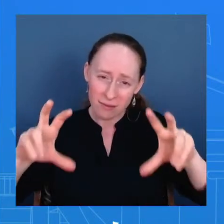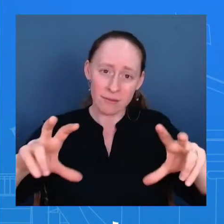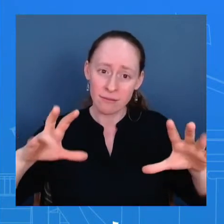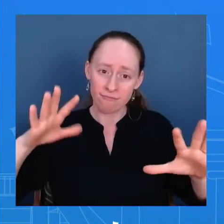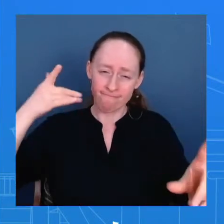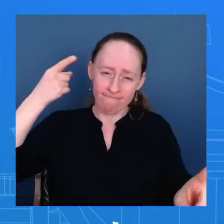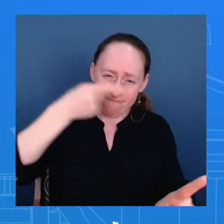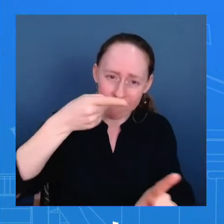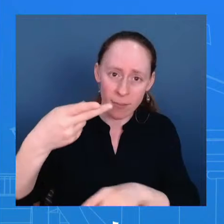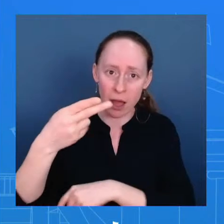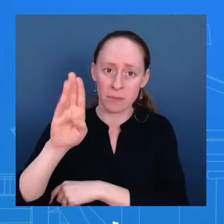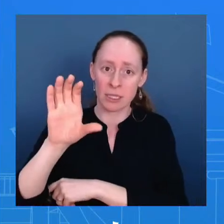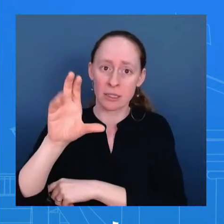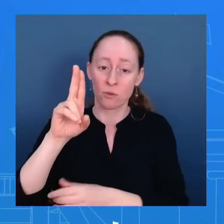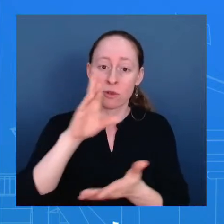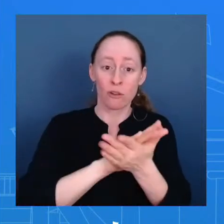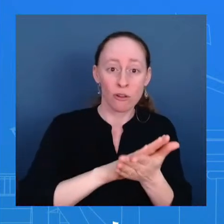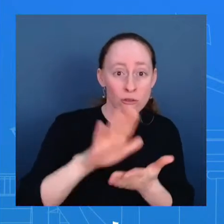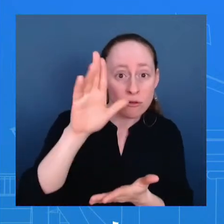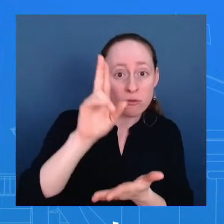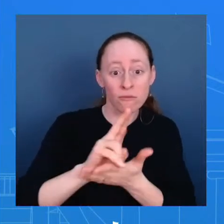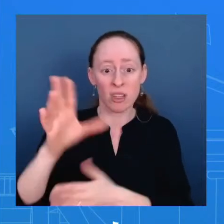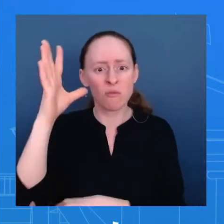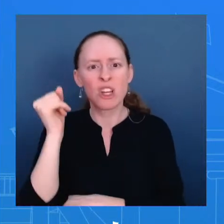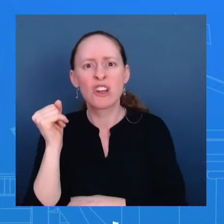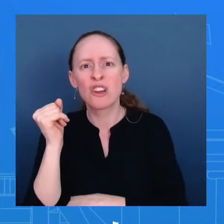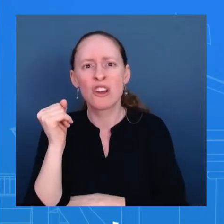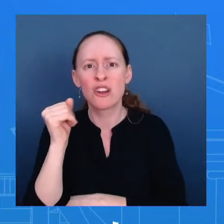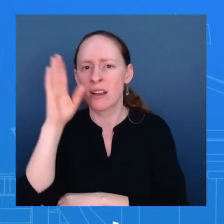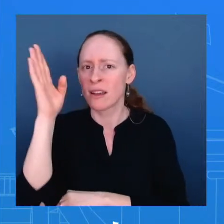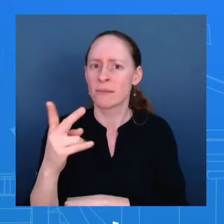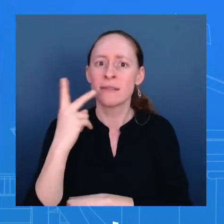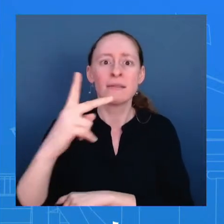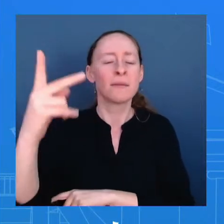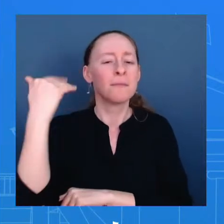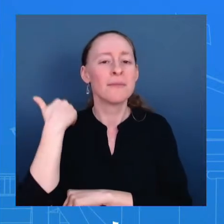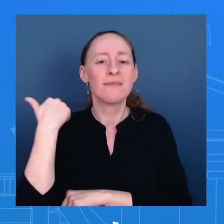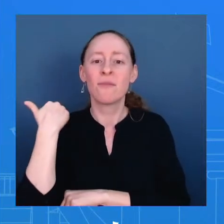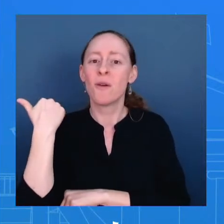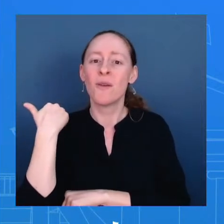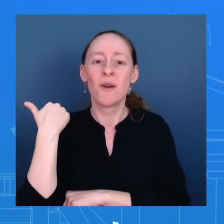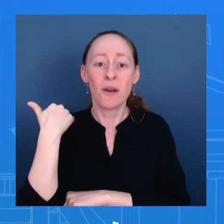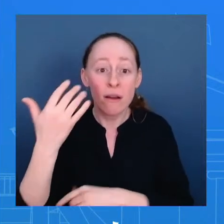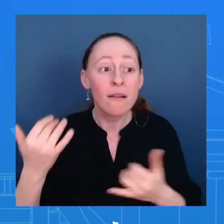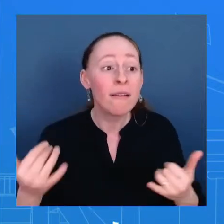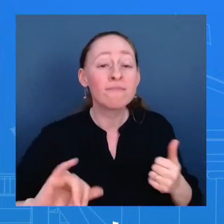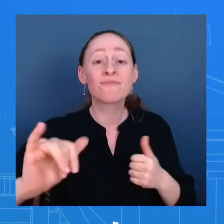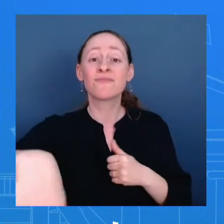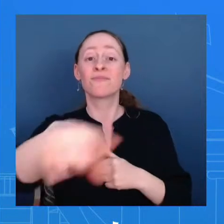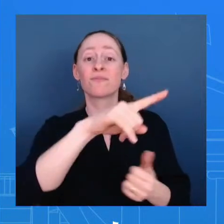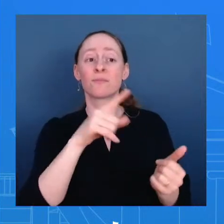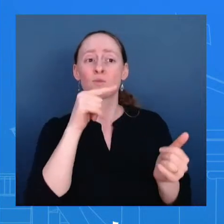President Biden has also canceled $160 billion in student loans for over 4 million Americans,